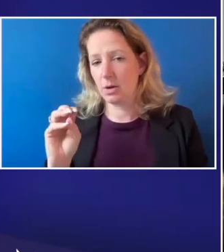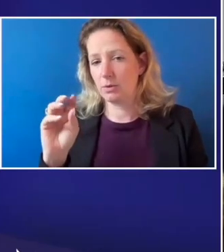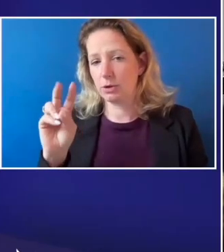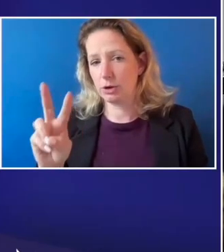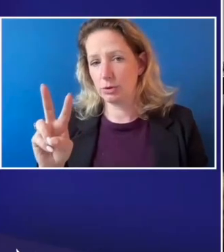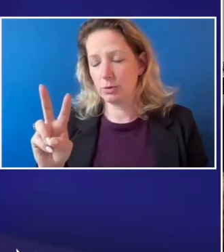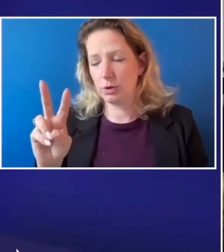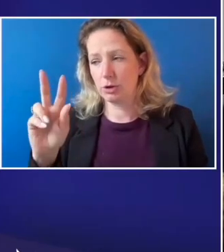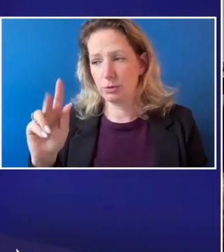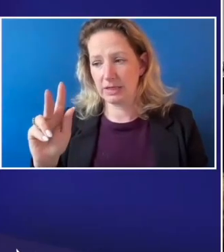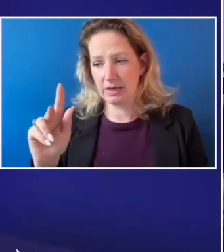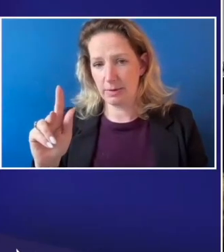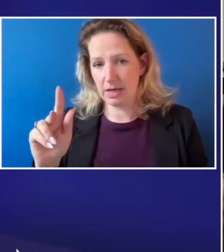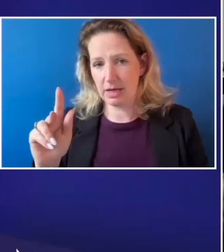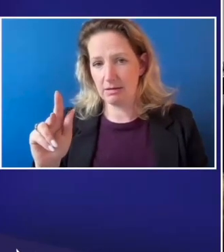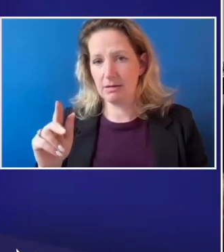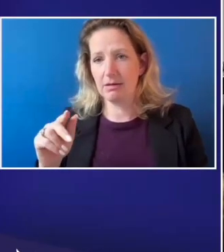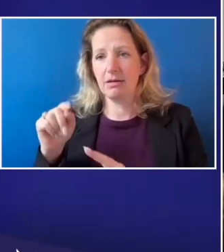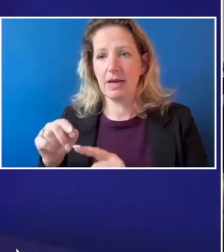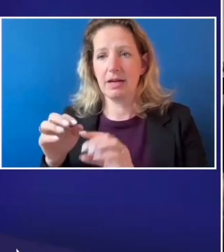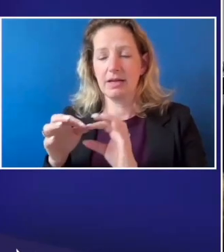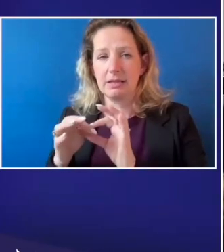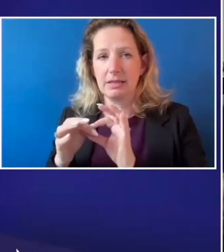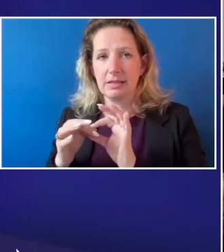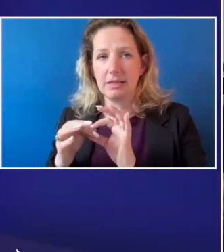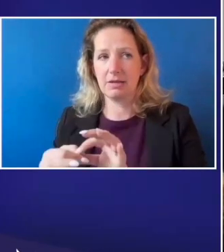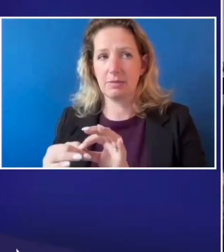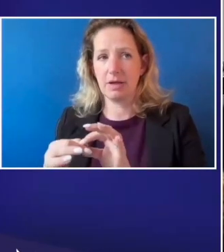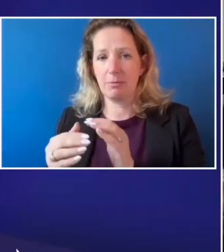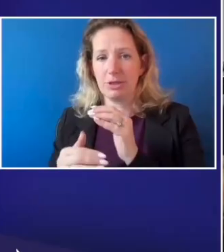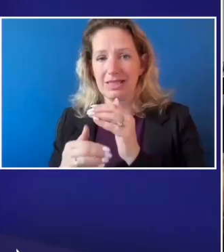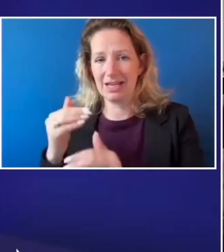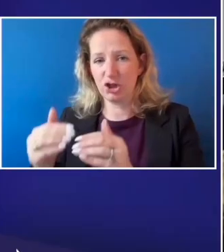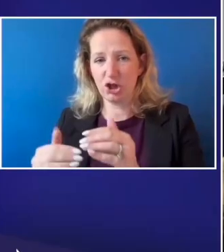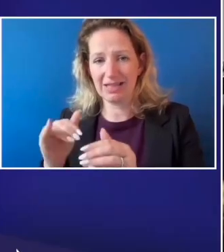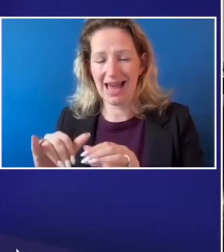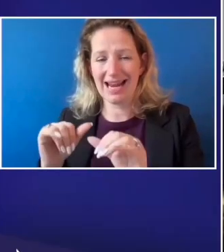uh, deals with uh, um, procedures that the agencies have uh, to adopt.